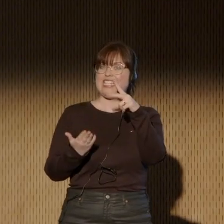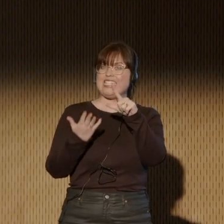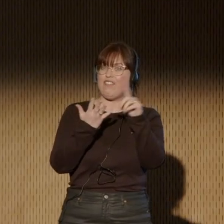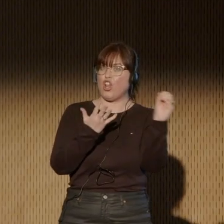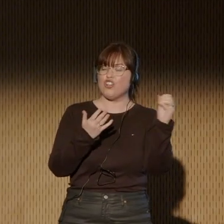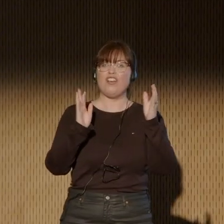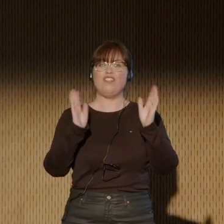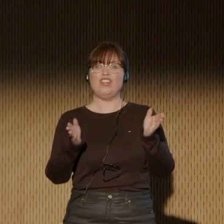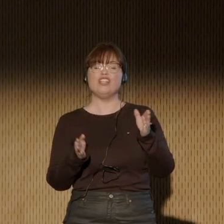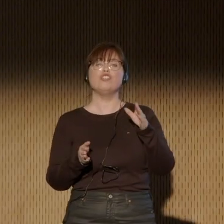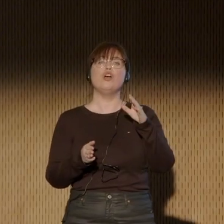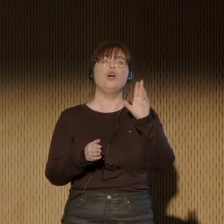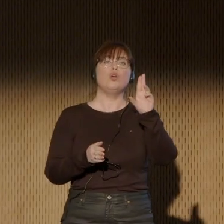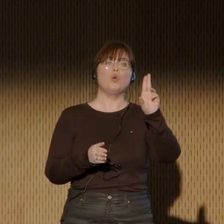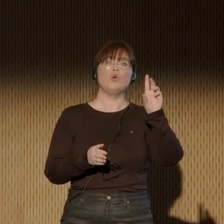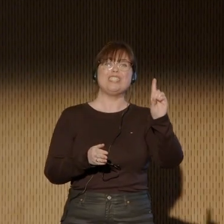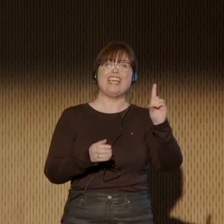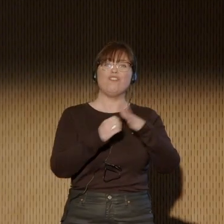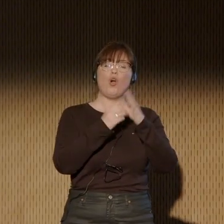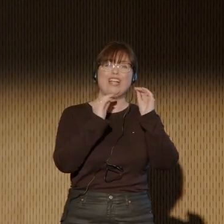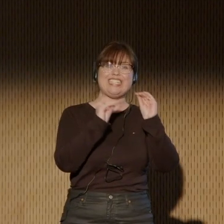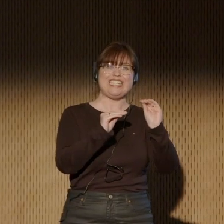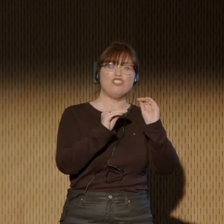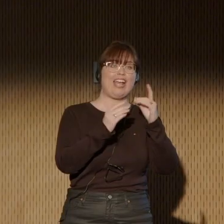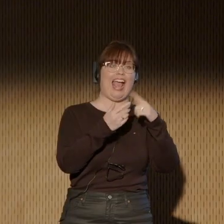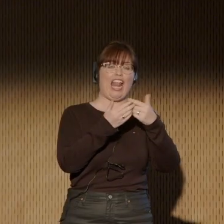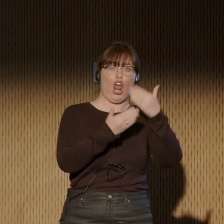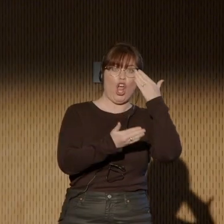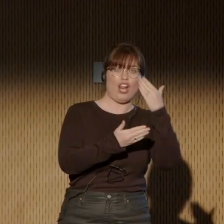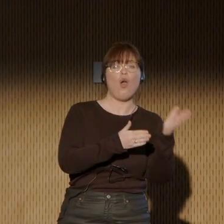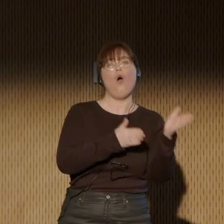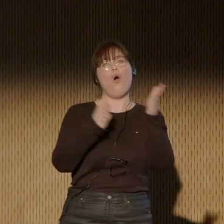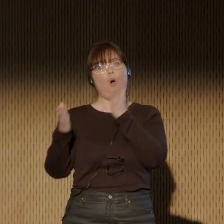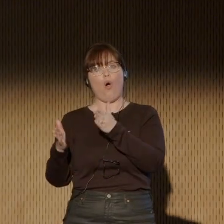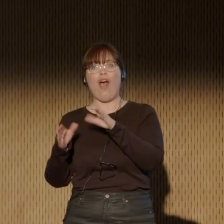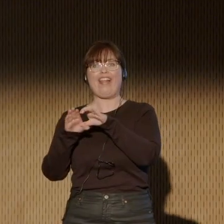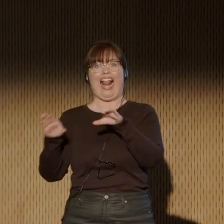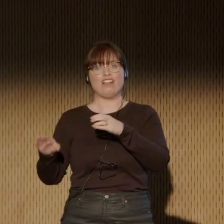design for teaching and learning or universal design beyond the classroom badge. And 720 have